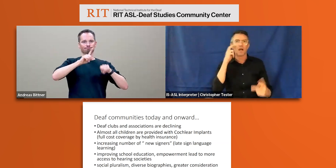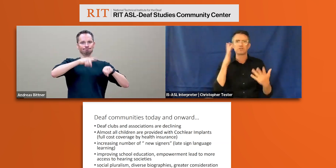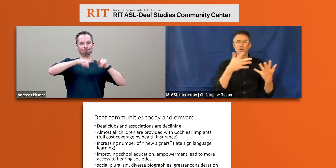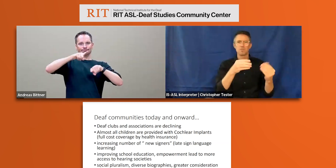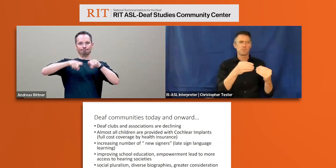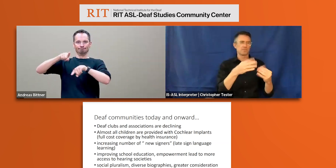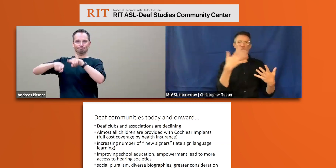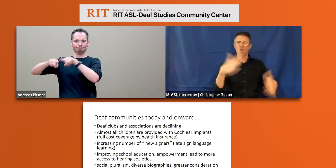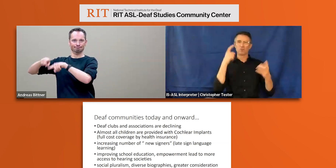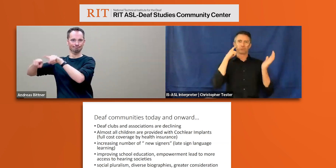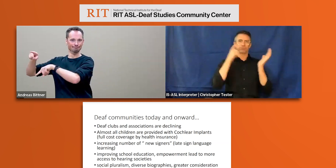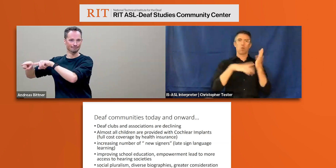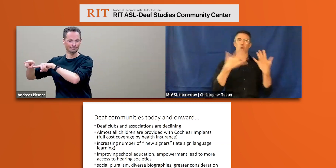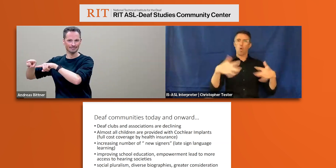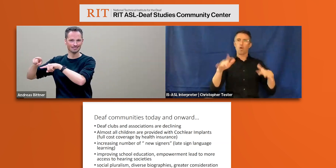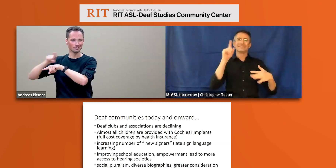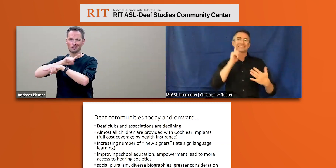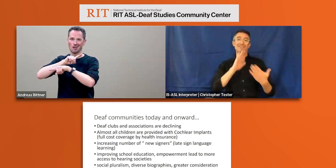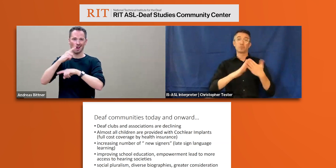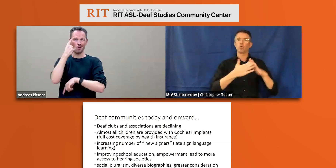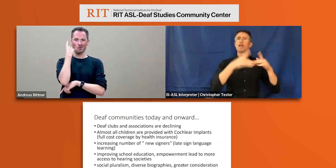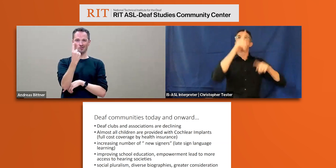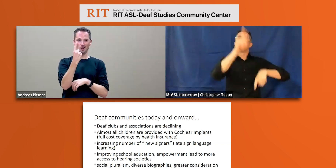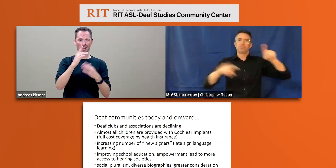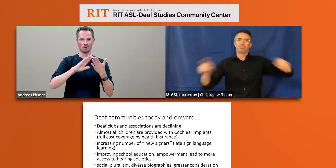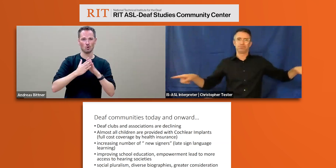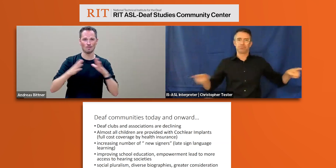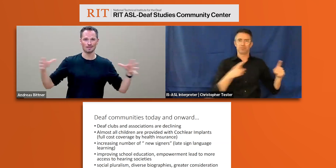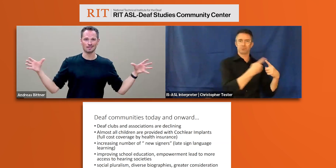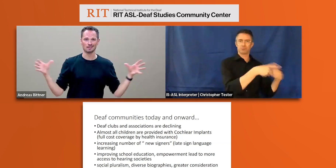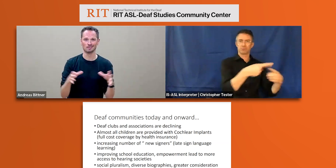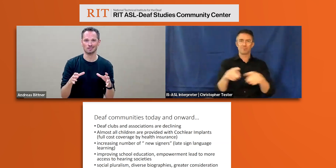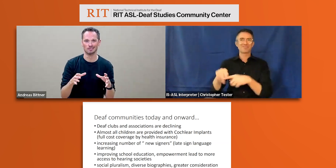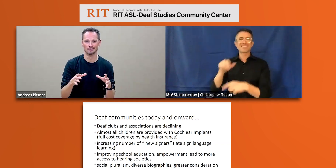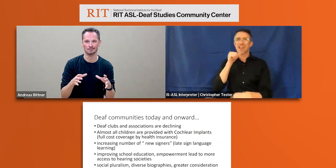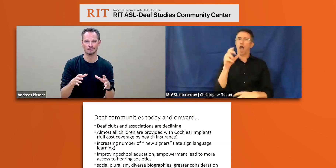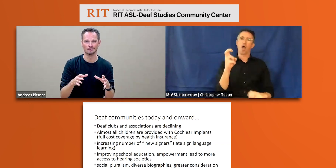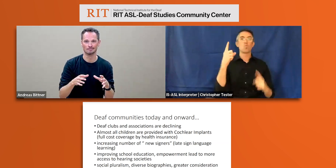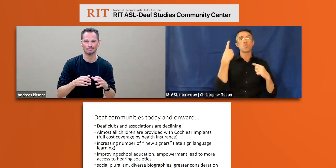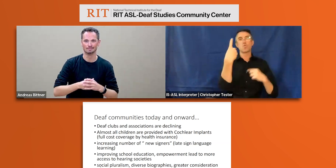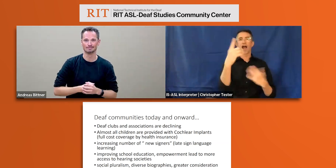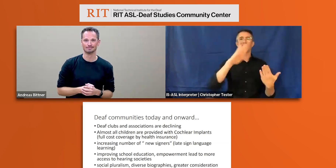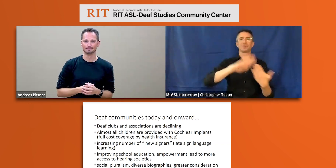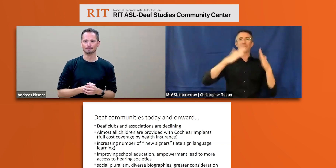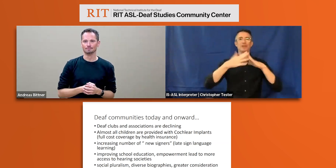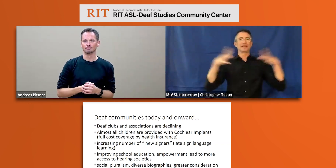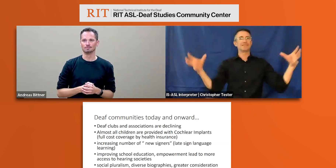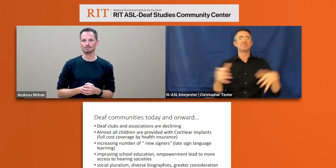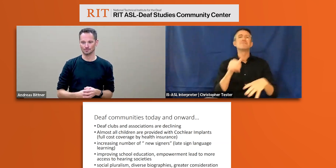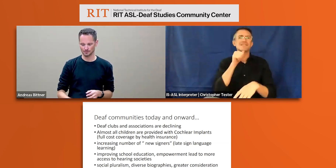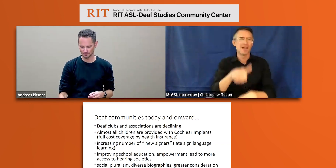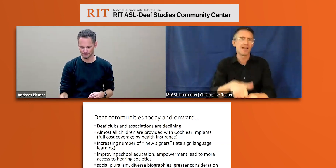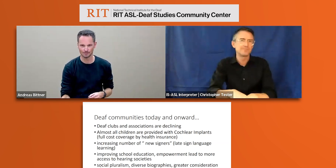about Black deaf people and deaf-blind individuals. So, we are realizing that our community is much more diverse